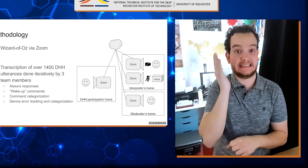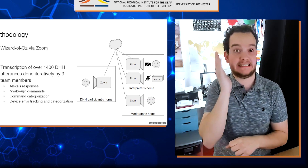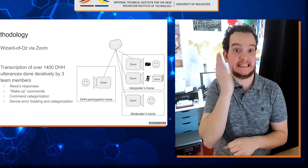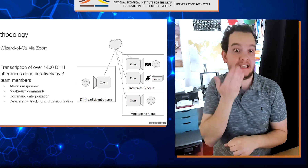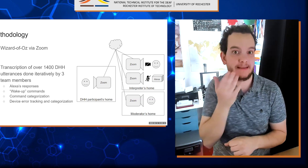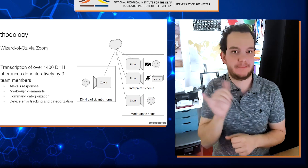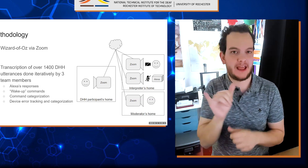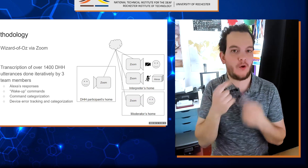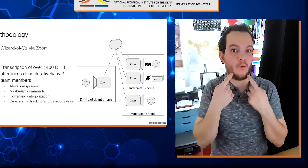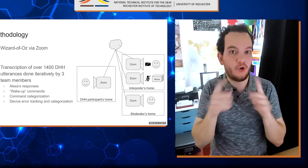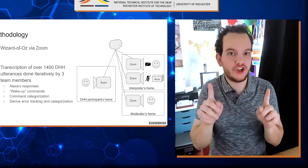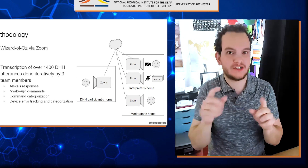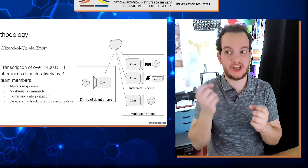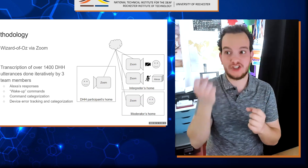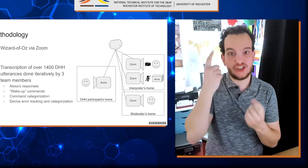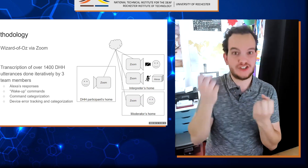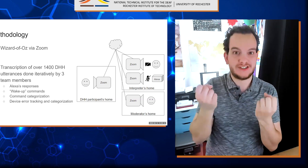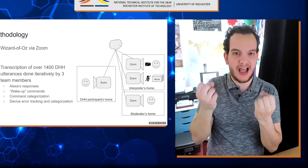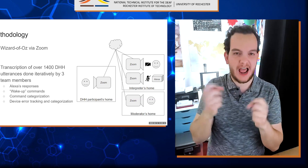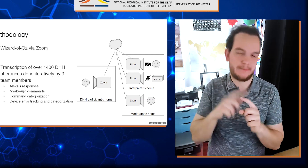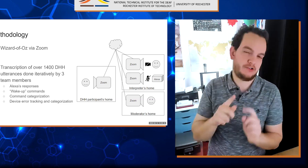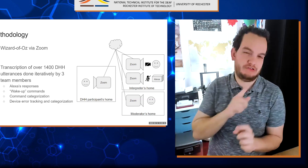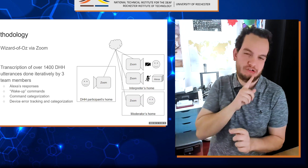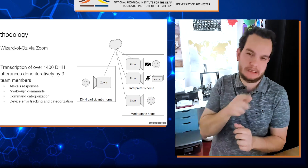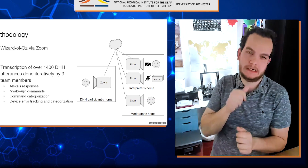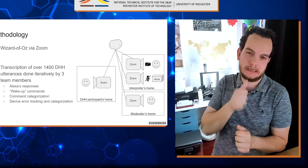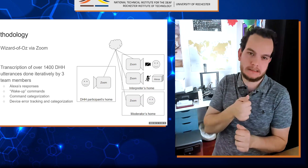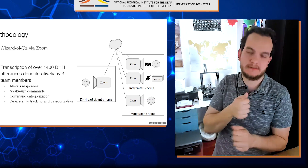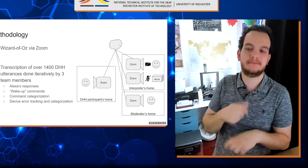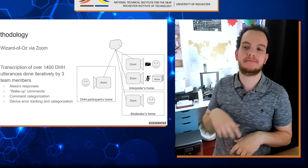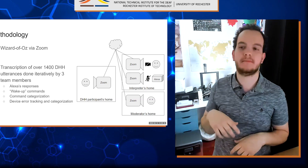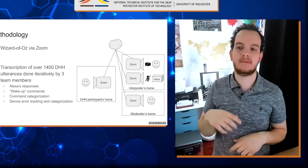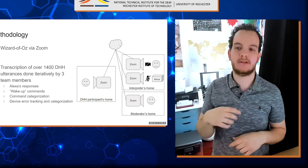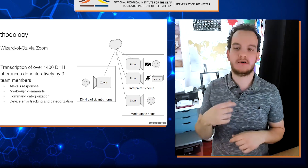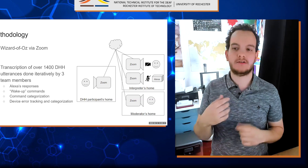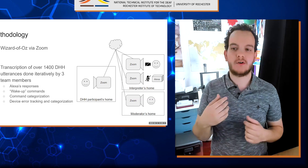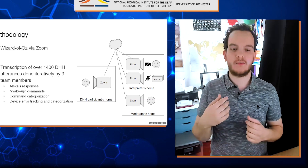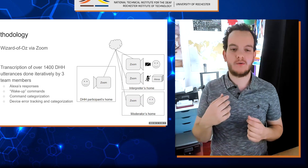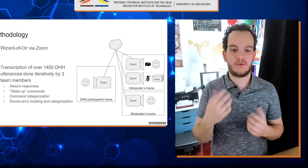It is a way to make it seem like the device worked